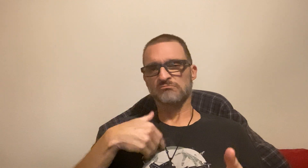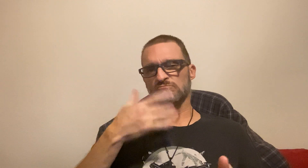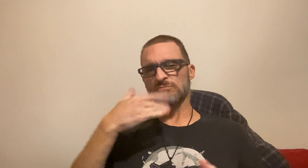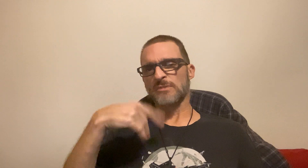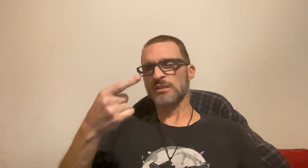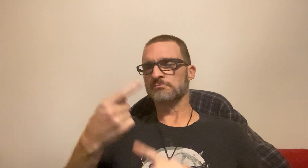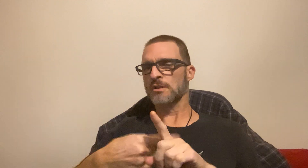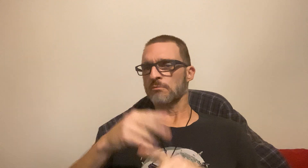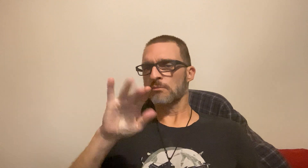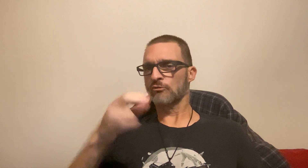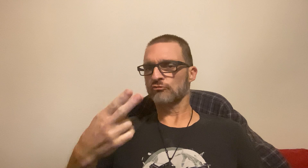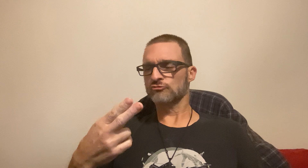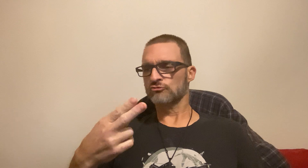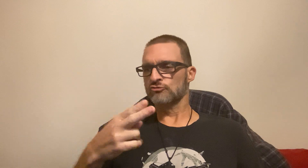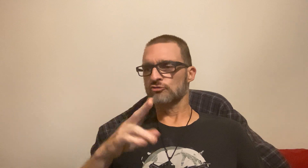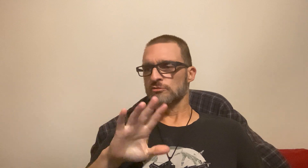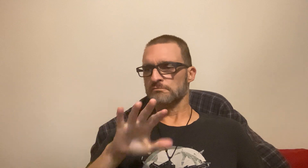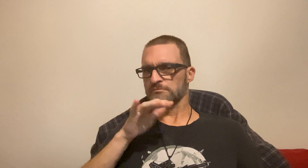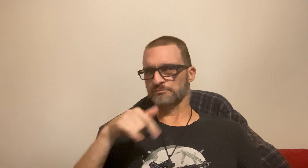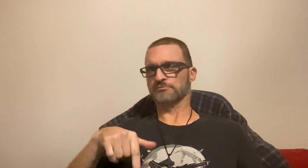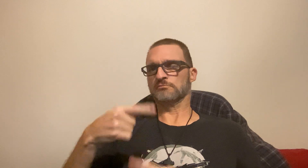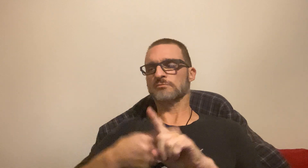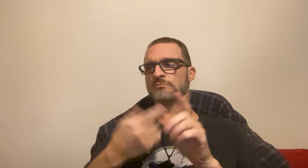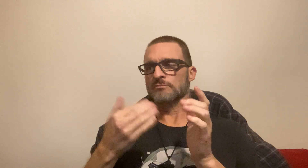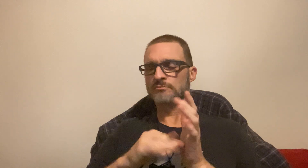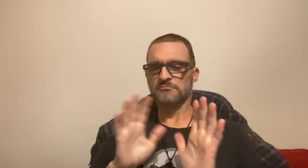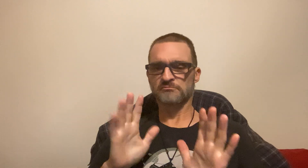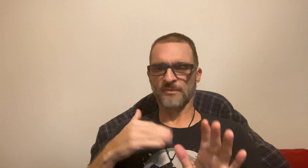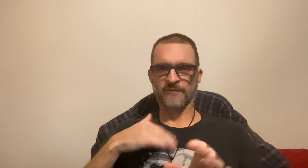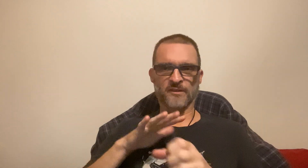when time gets closer. I rather wait for next month March. Not again for this month.